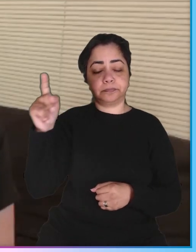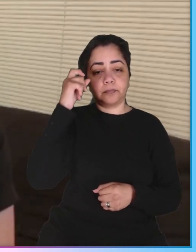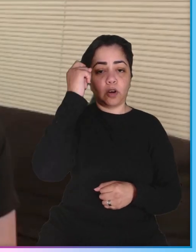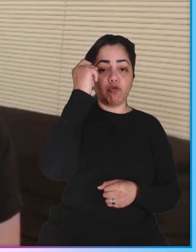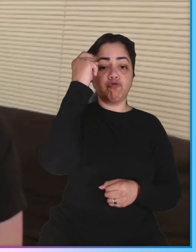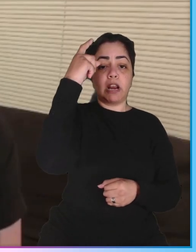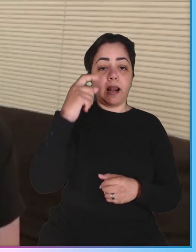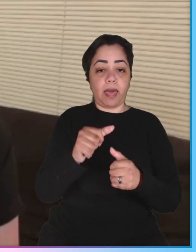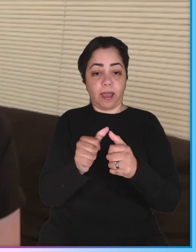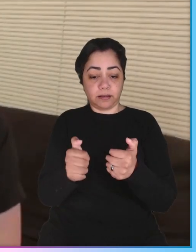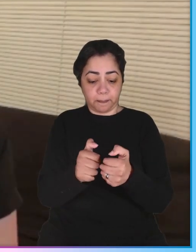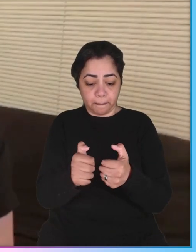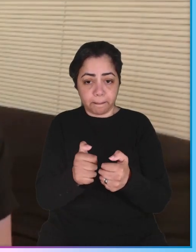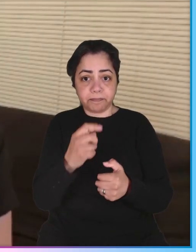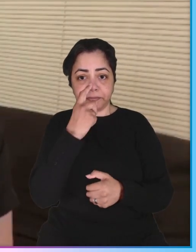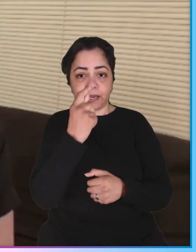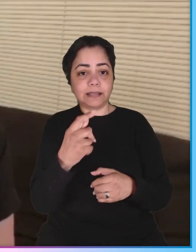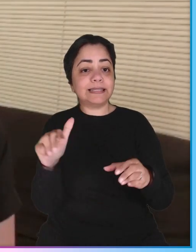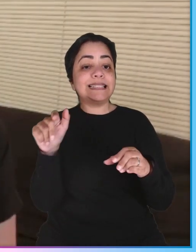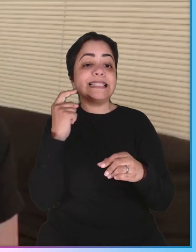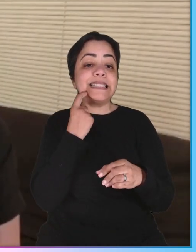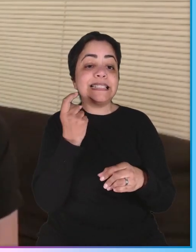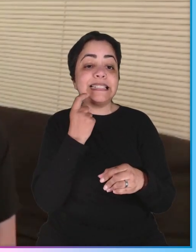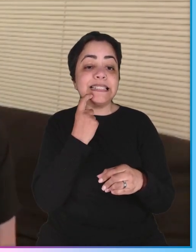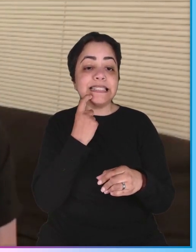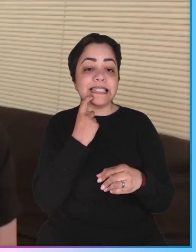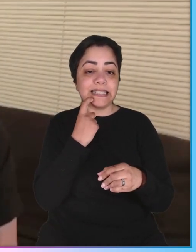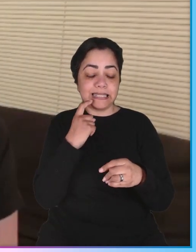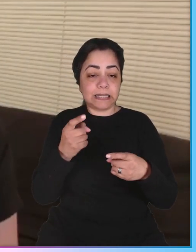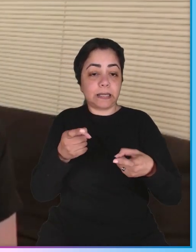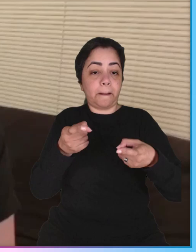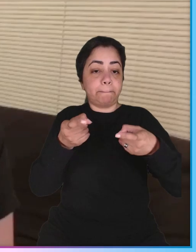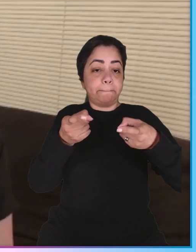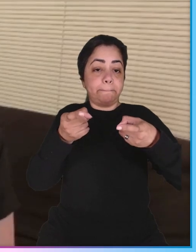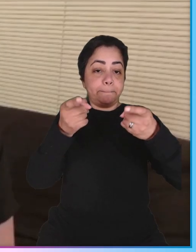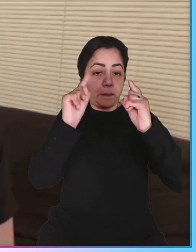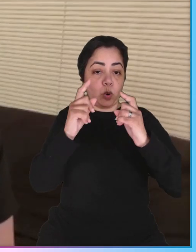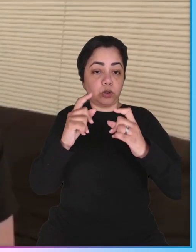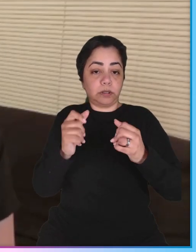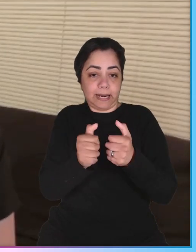Bossgame: The Final Boss is my Heart is out now on Android and iOS